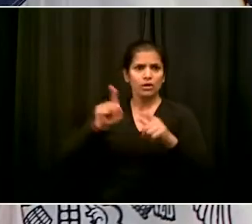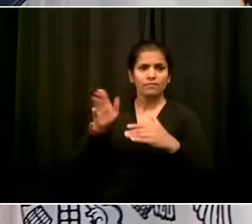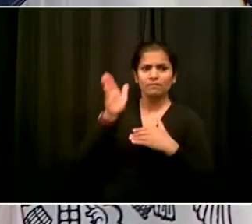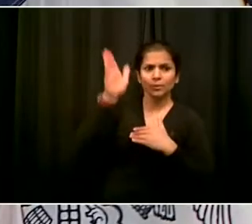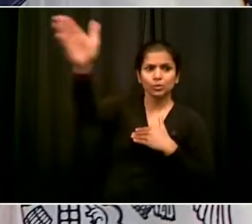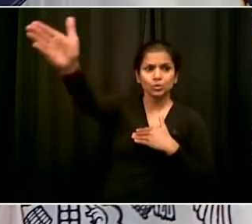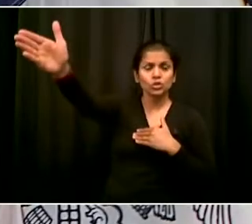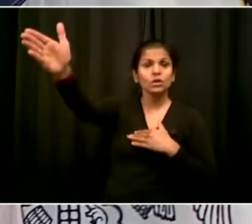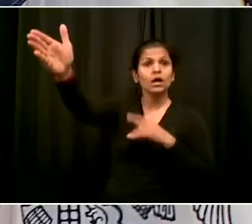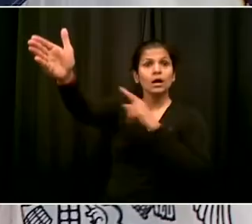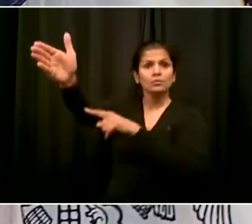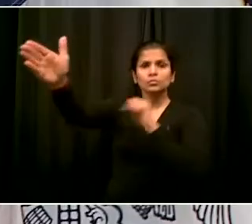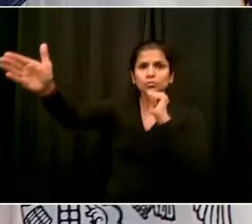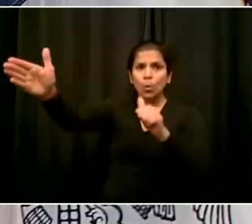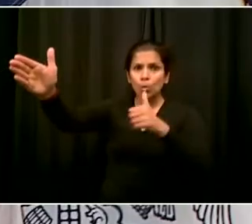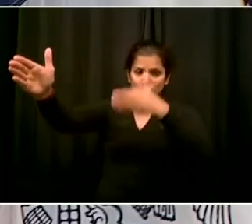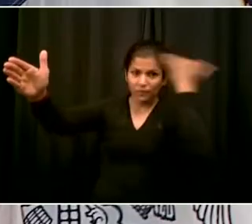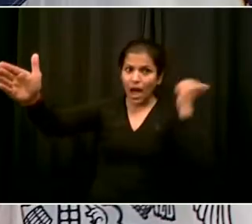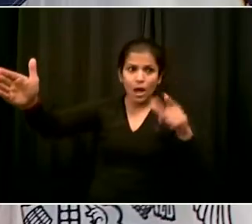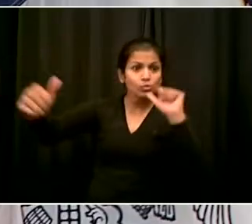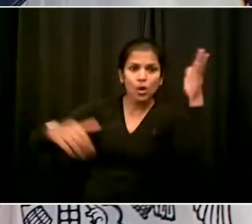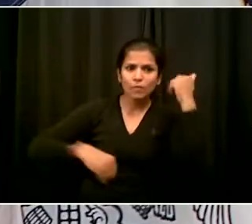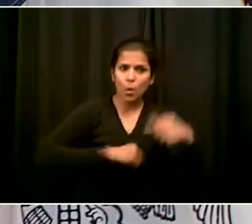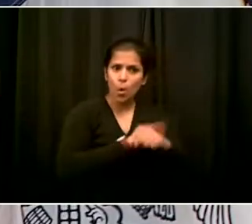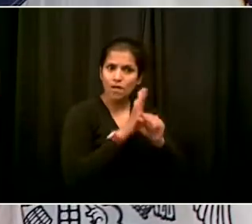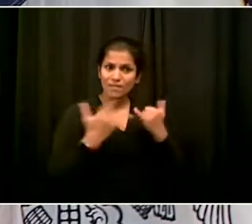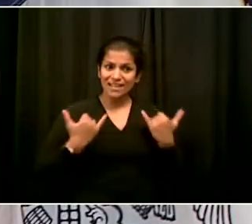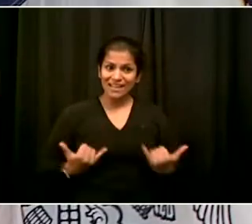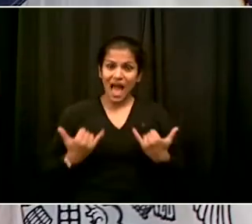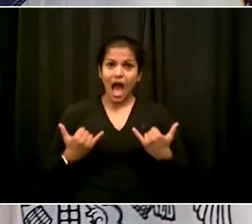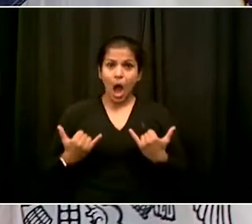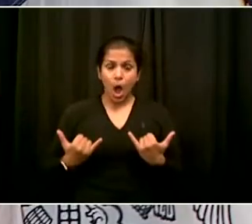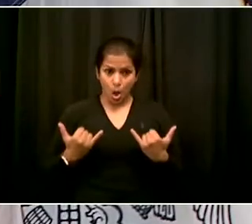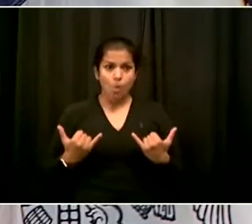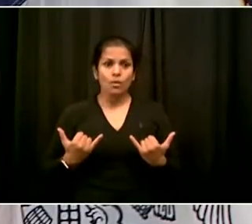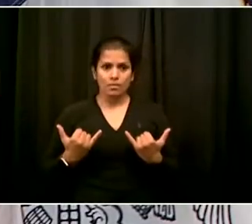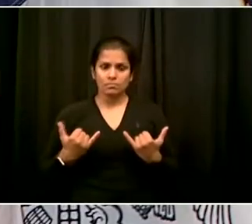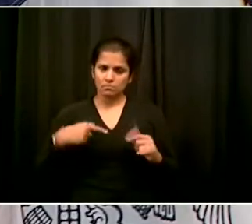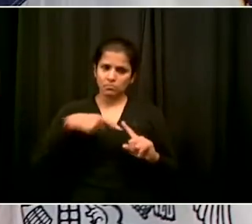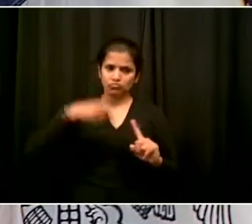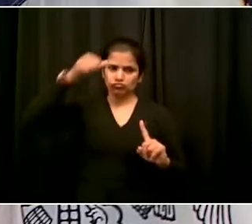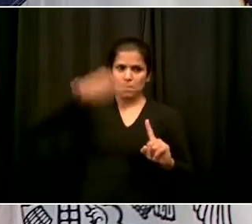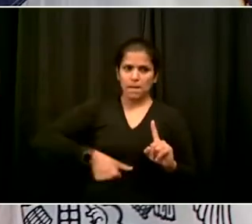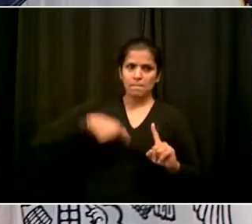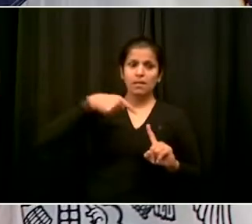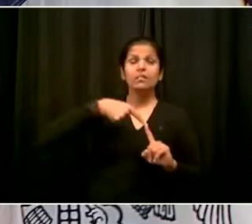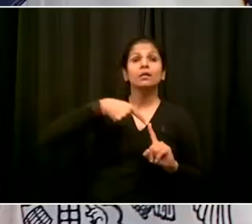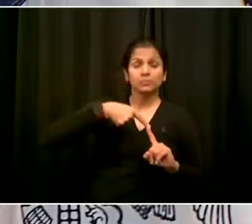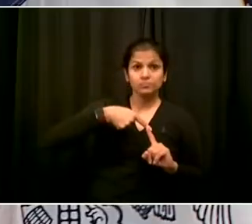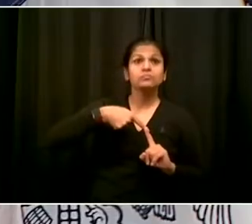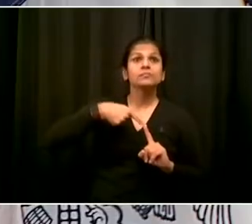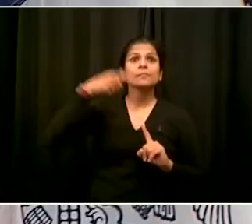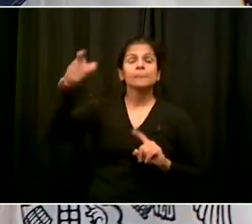FIGHTING AN INTENSE FIGIGHT AGAINST THECO RRNAOVVRUIS RIGHT NOWOW.